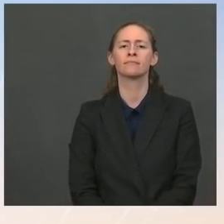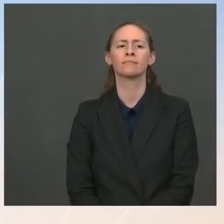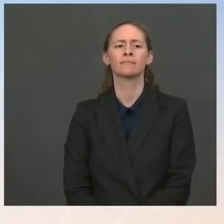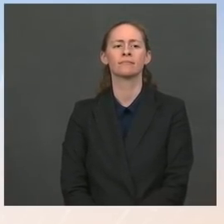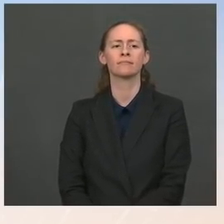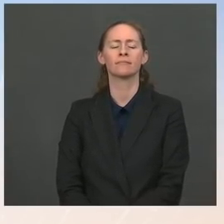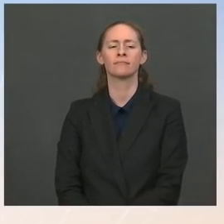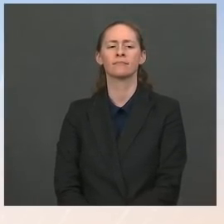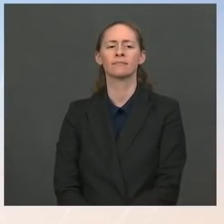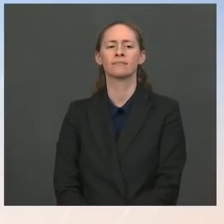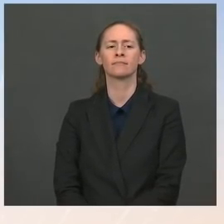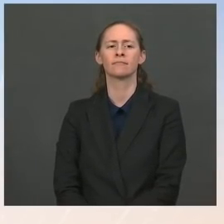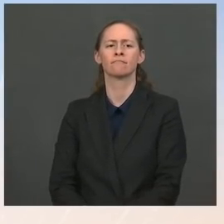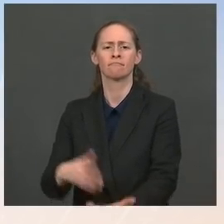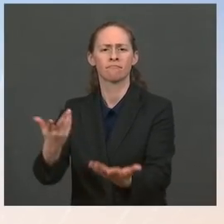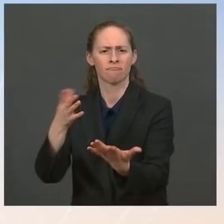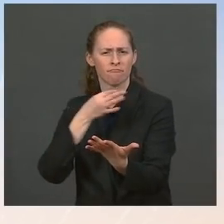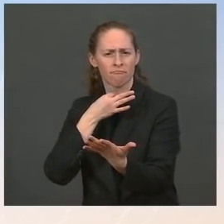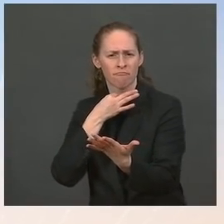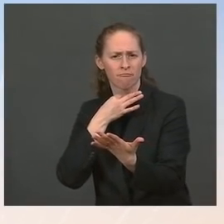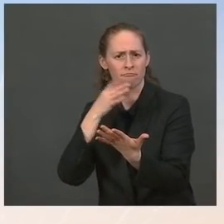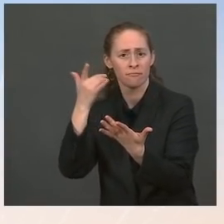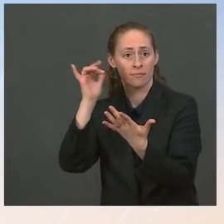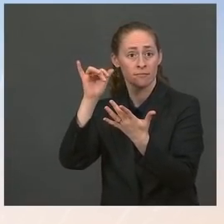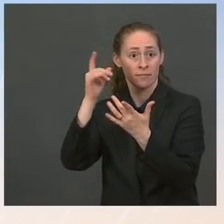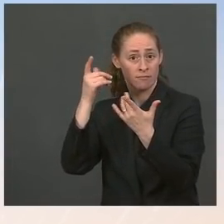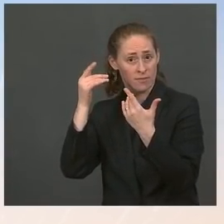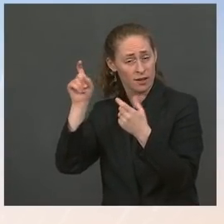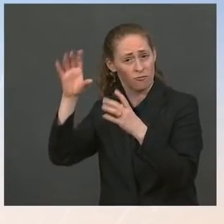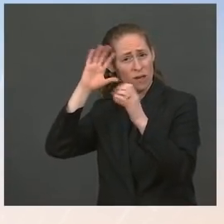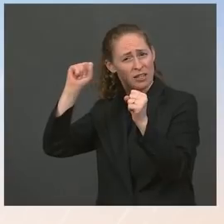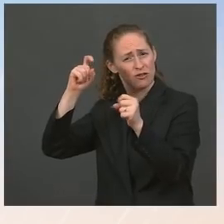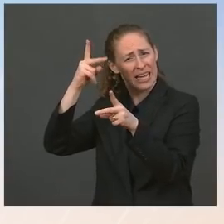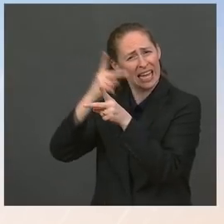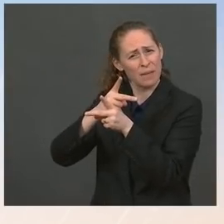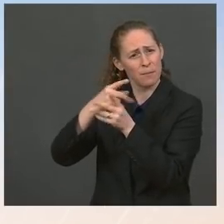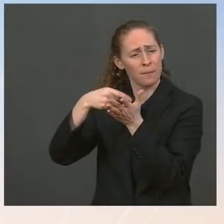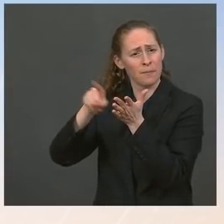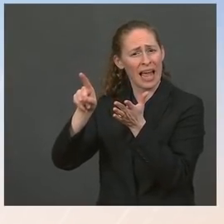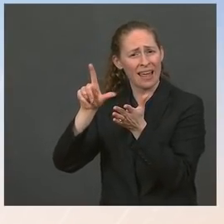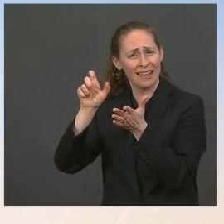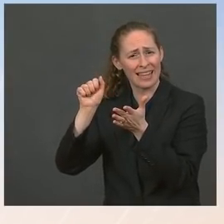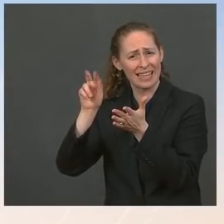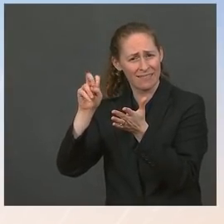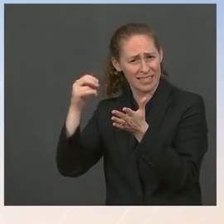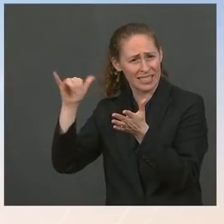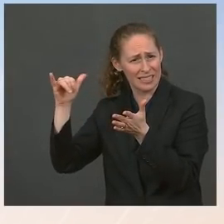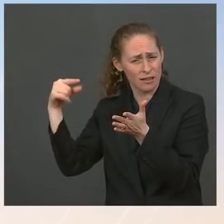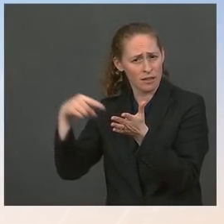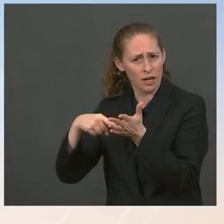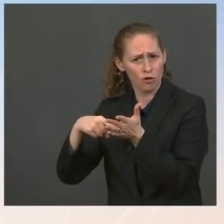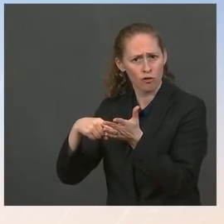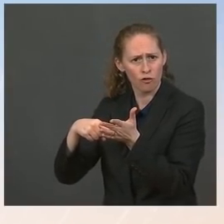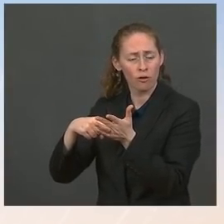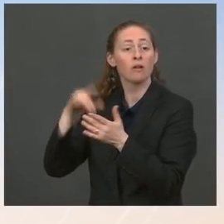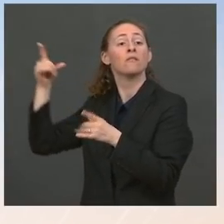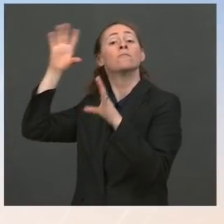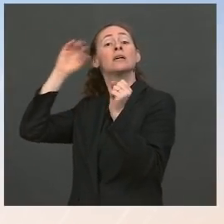to keep that in there so that all Americans have access to that benefit? Secretary Buttigieg: Well, the President put forward a framework that he's confident can pass the House and the Senate.